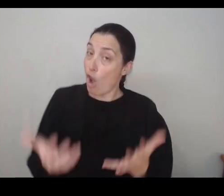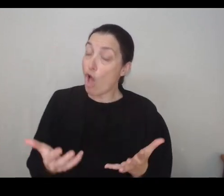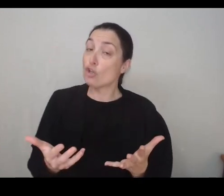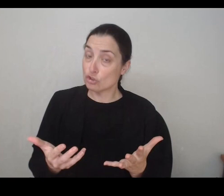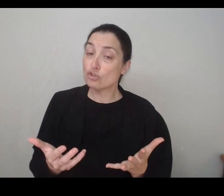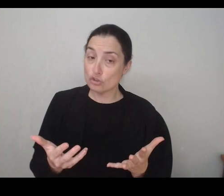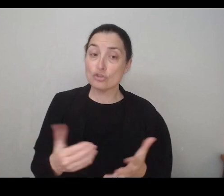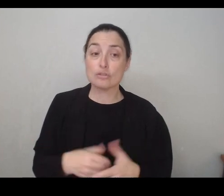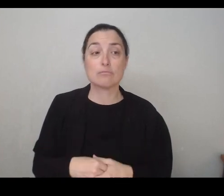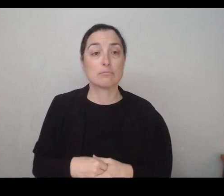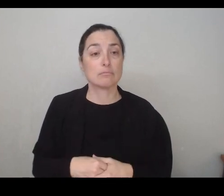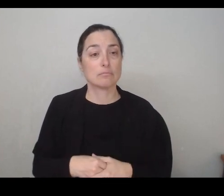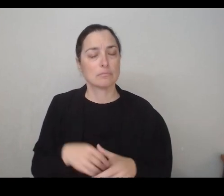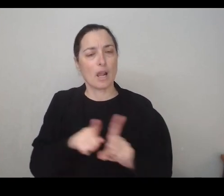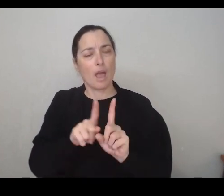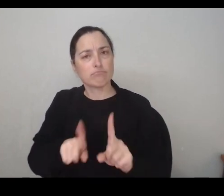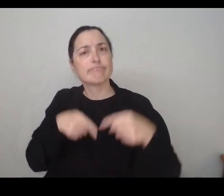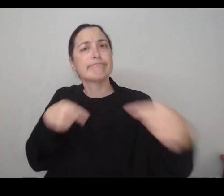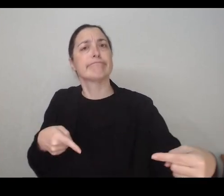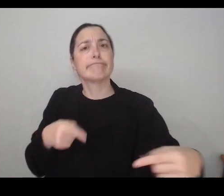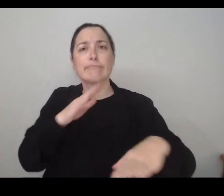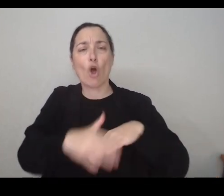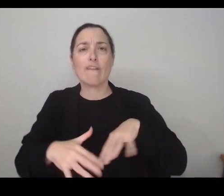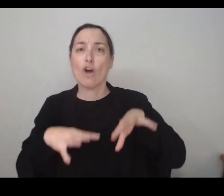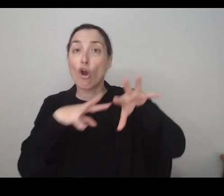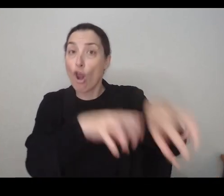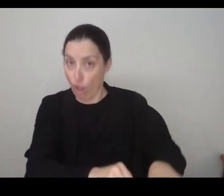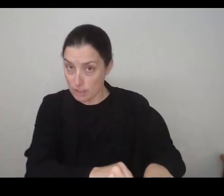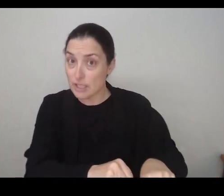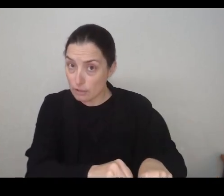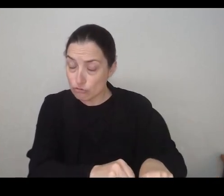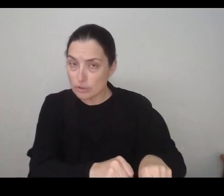fighting against the colonial domination, but also telling many, many things